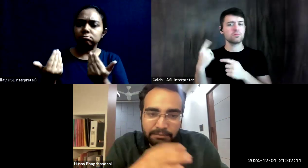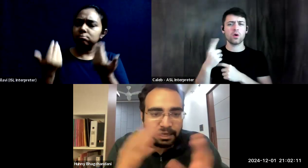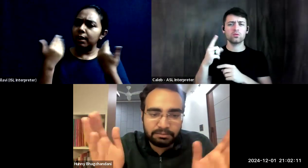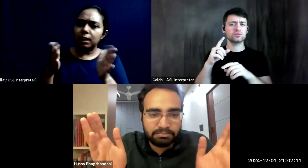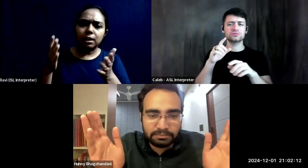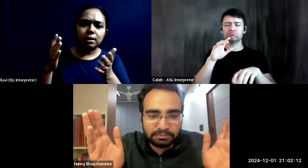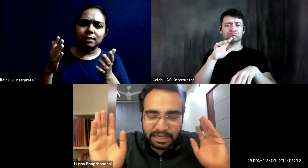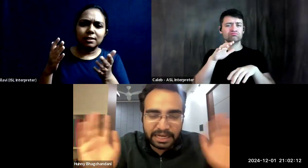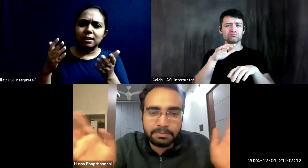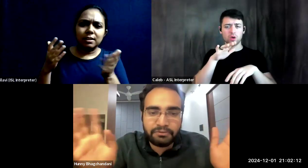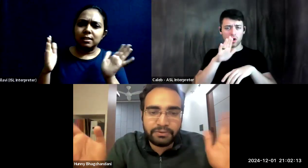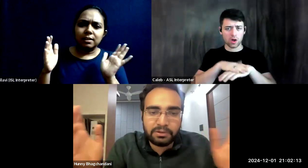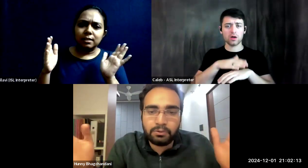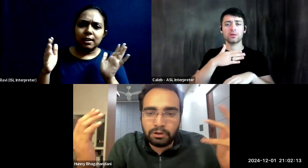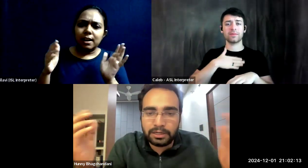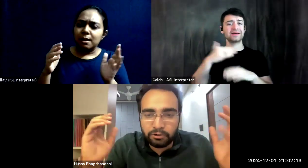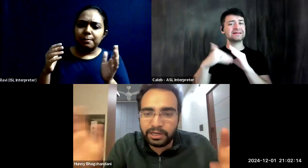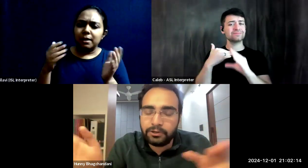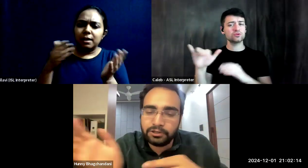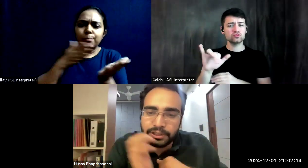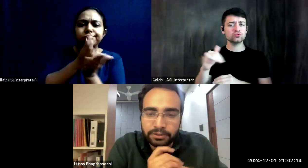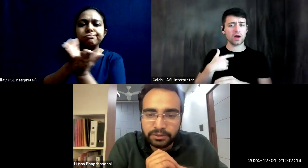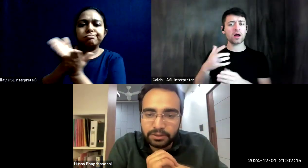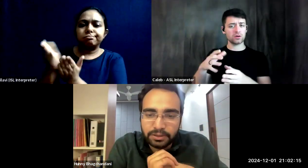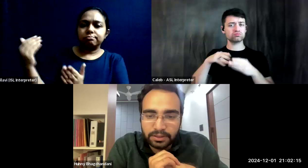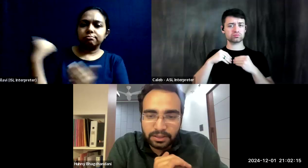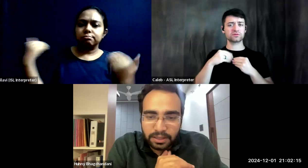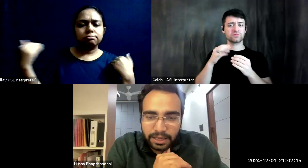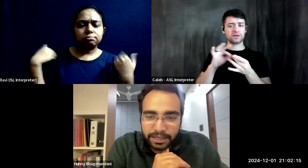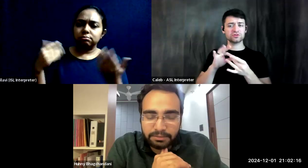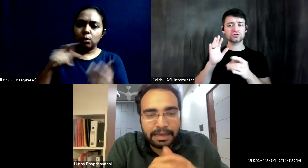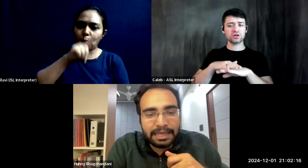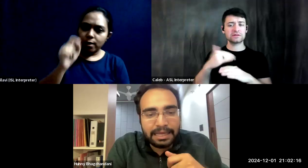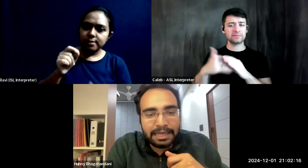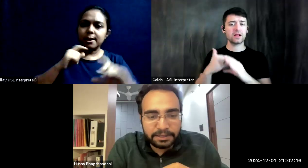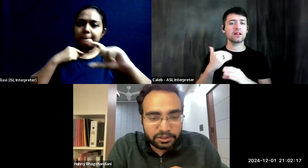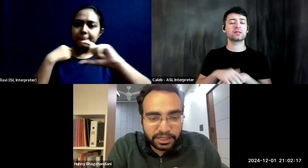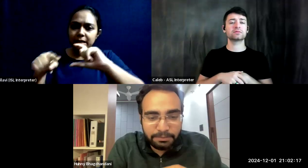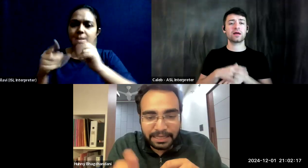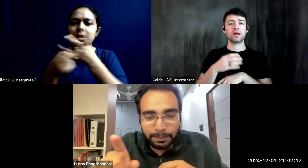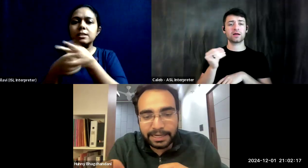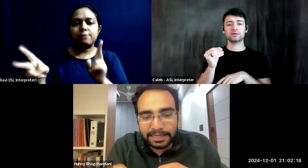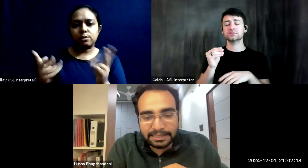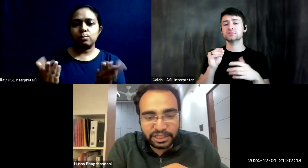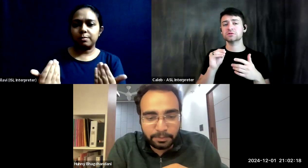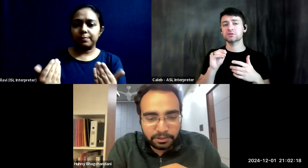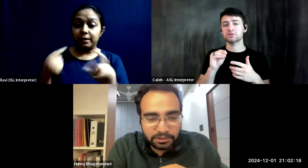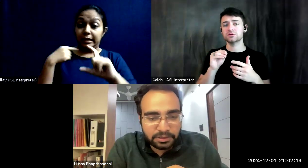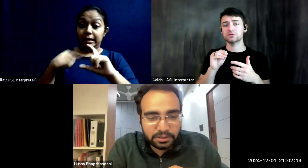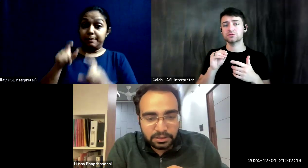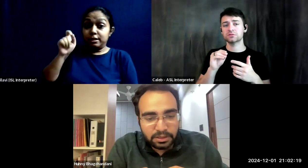like there are N number of way to contact Torchit. And I have shared my email id in the chat box.